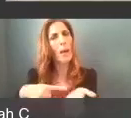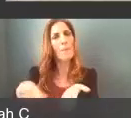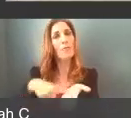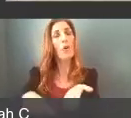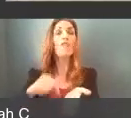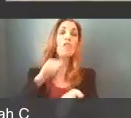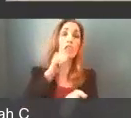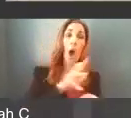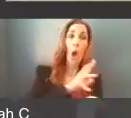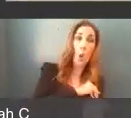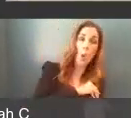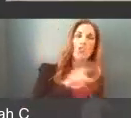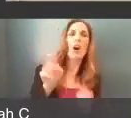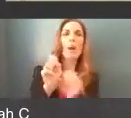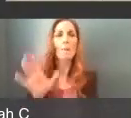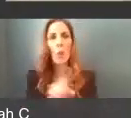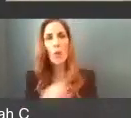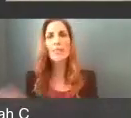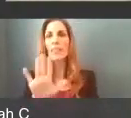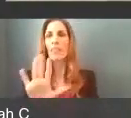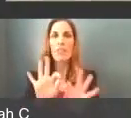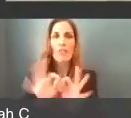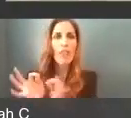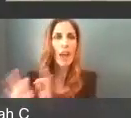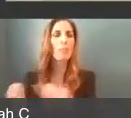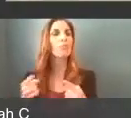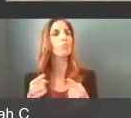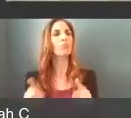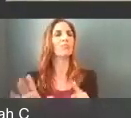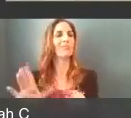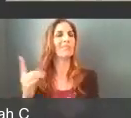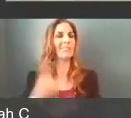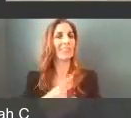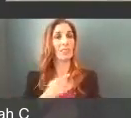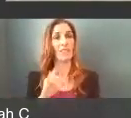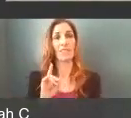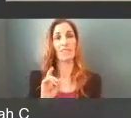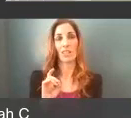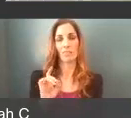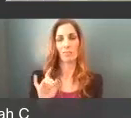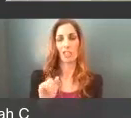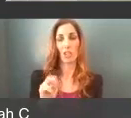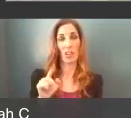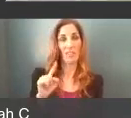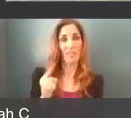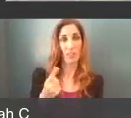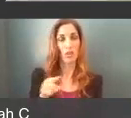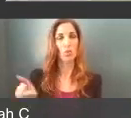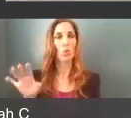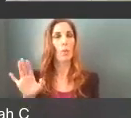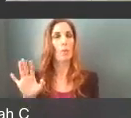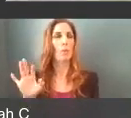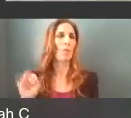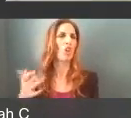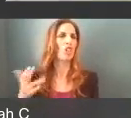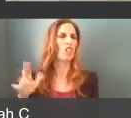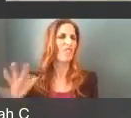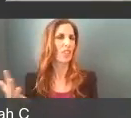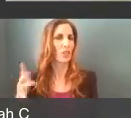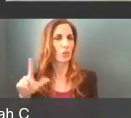their family members between the dates of January 1st and March 5th, 2021. A list of the currently